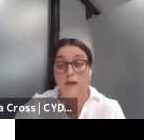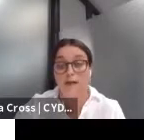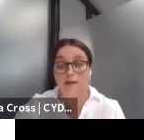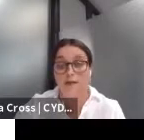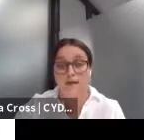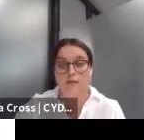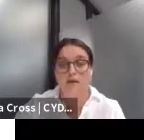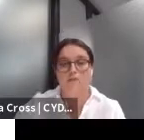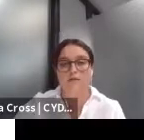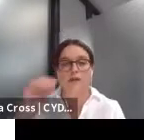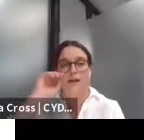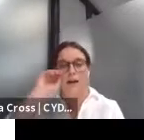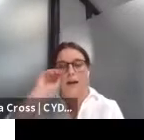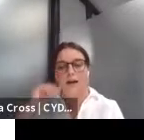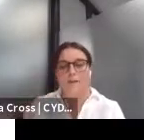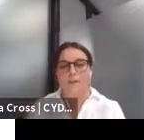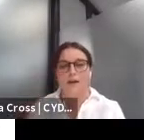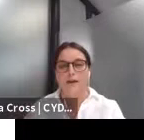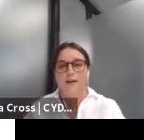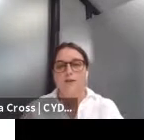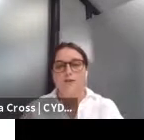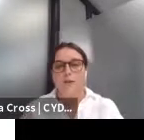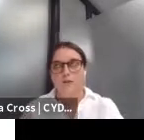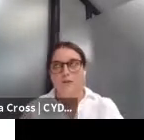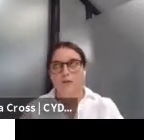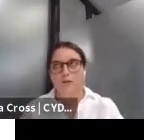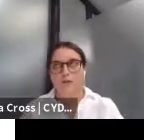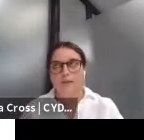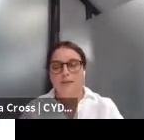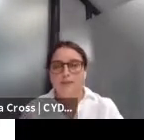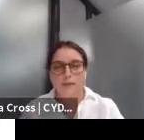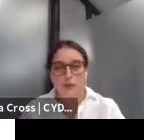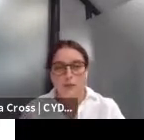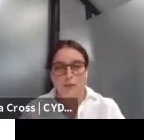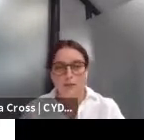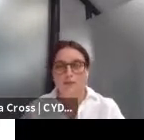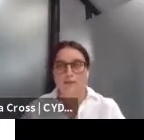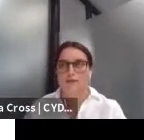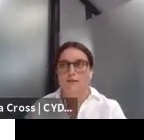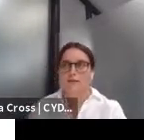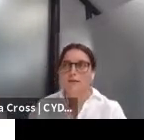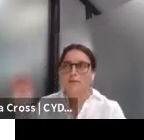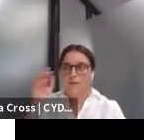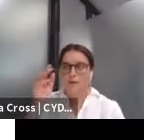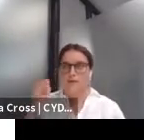your draft plan budget. I guess this kind of leads to some of the questions that are coming in what if you don't